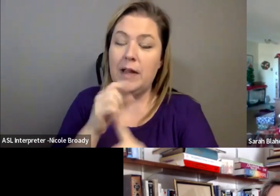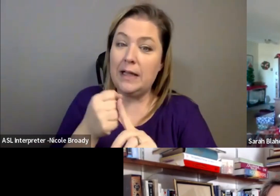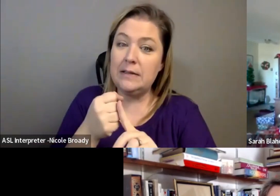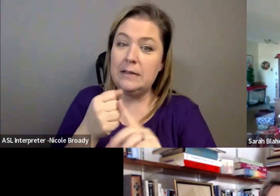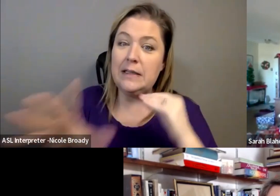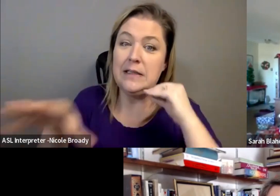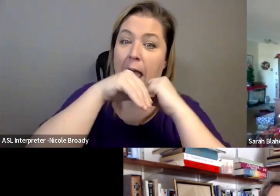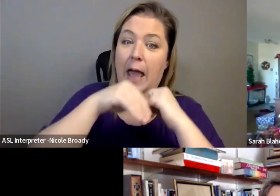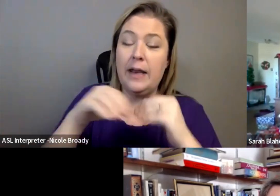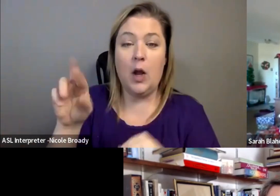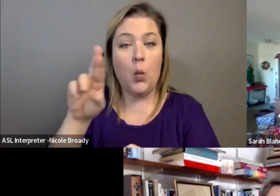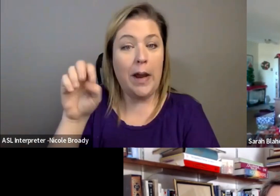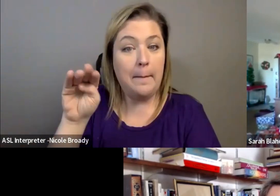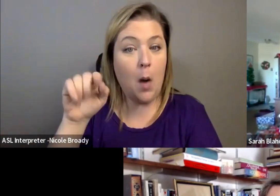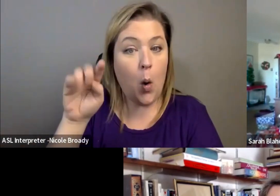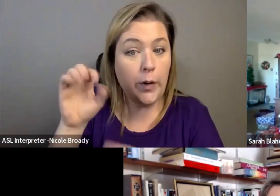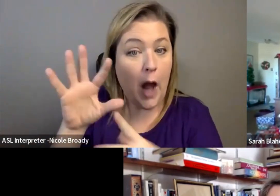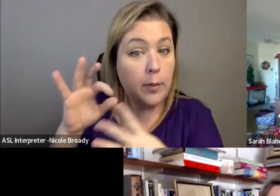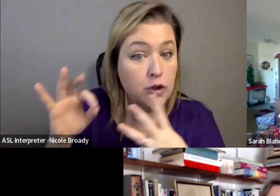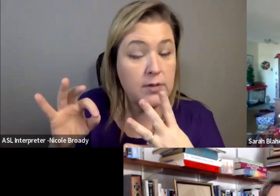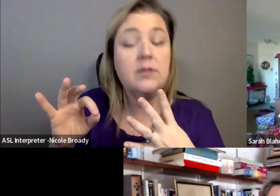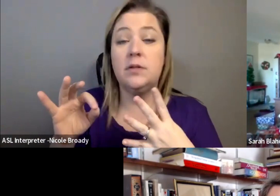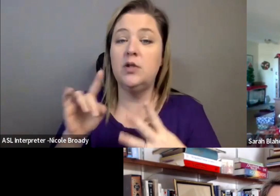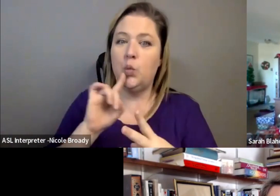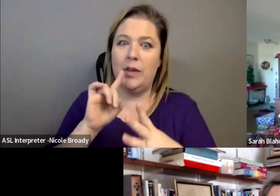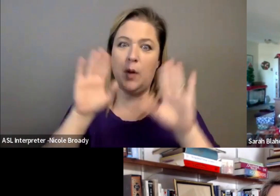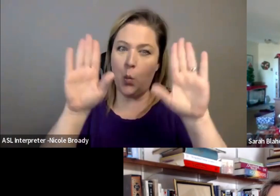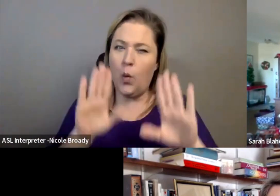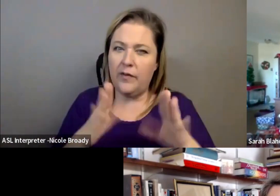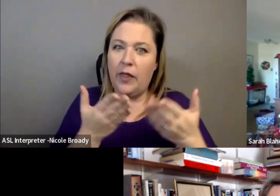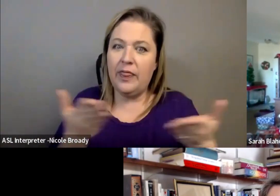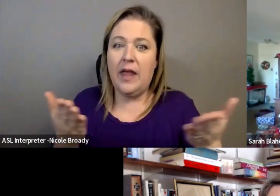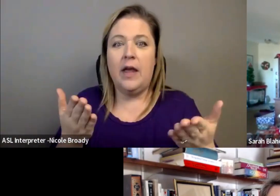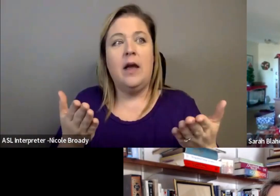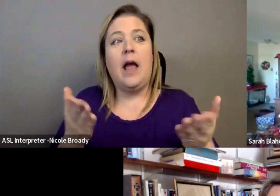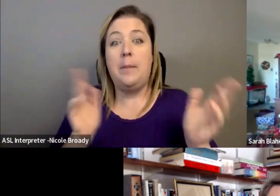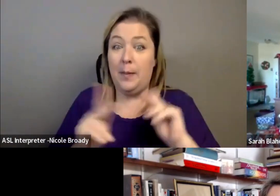options has really been a welcome thing and a relief for many people with disabilities.